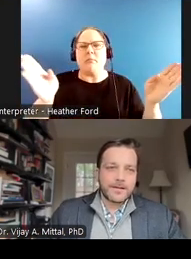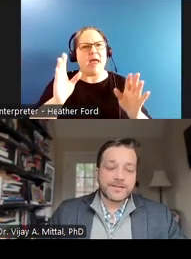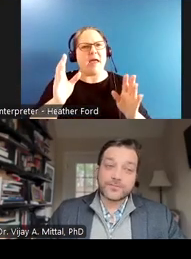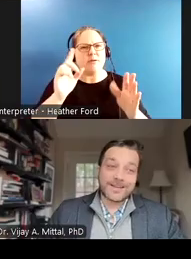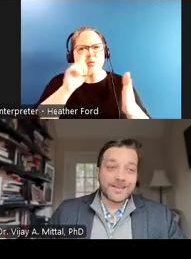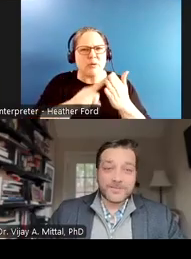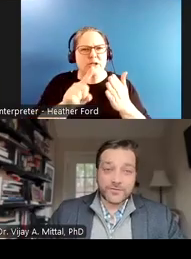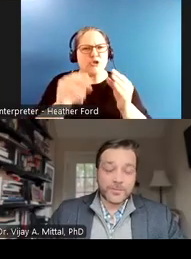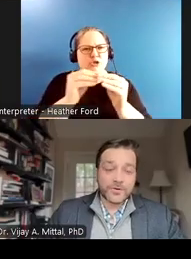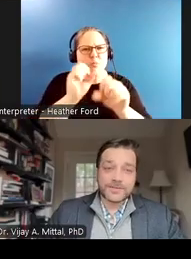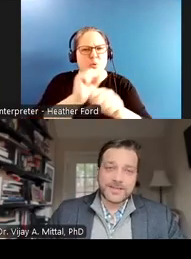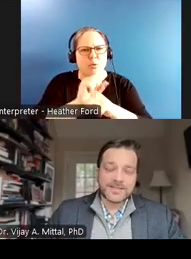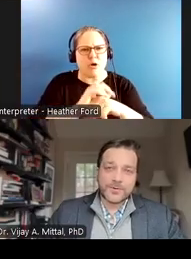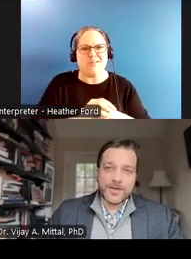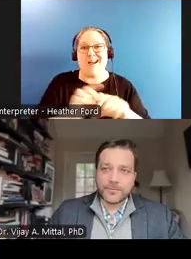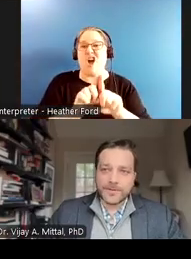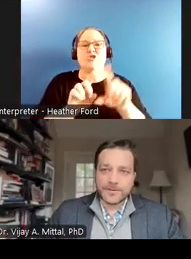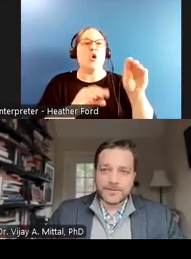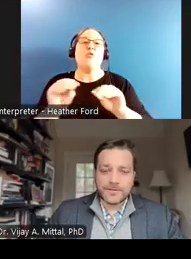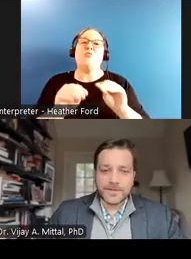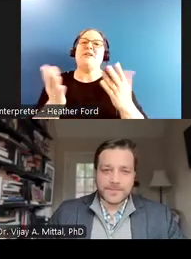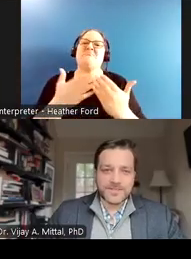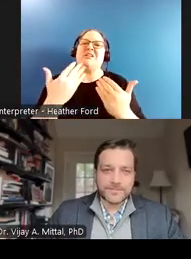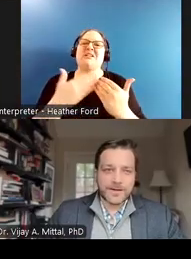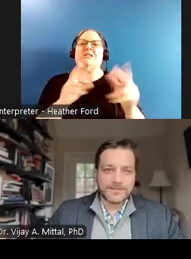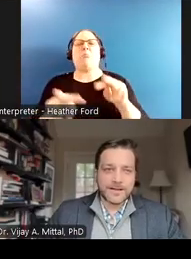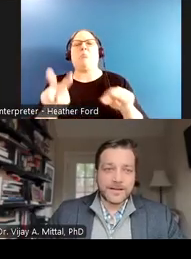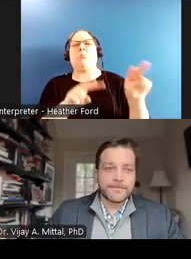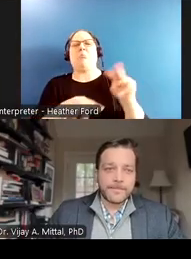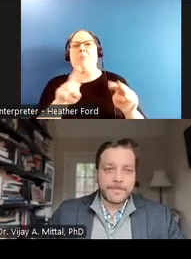It's readily observable and detectable. That will be a theme that comes up a lot today.